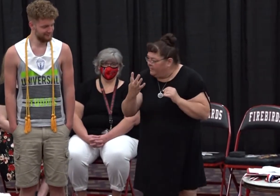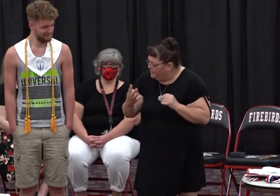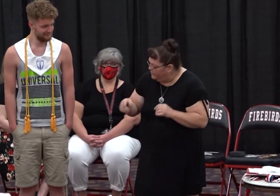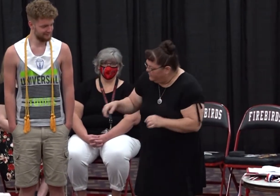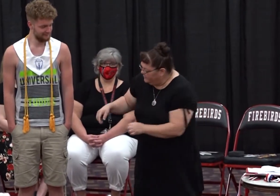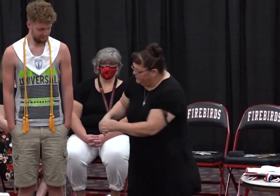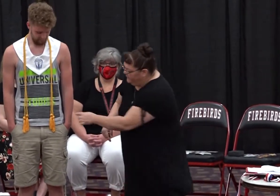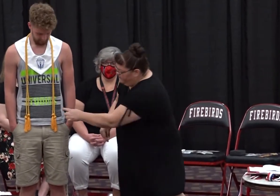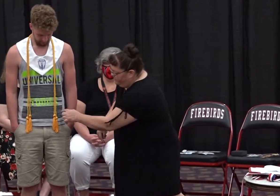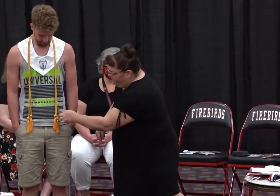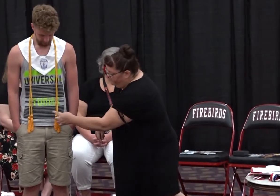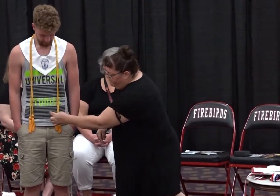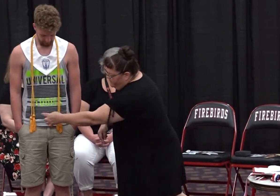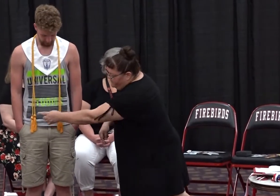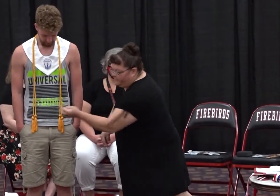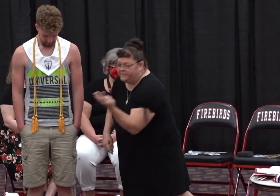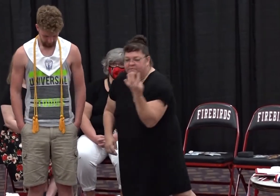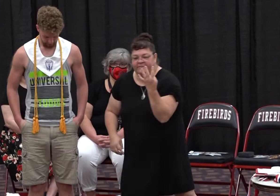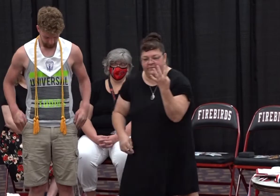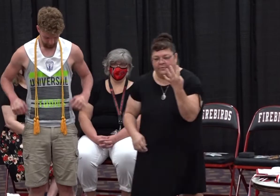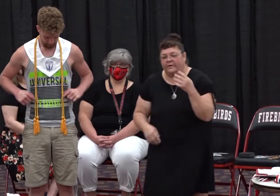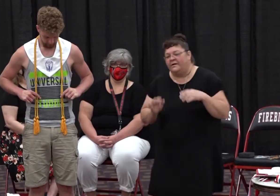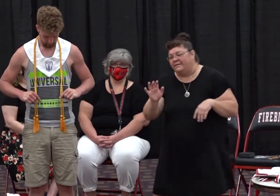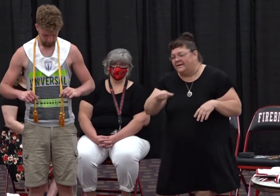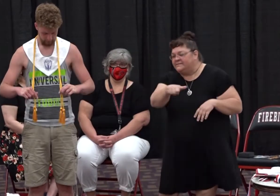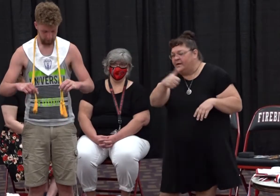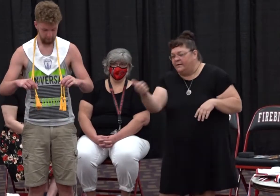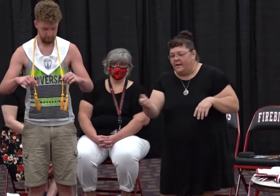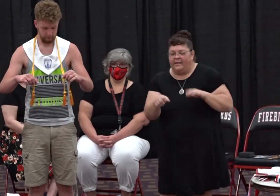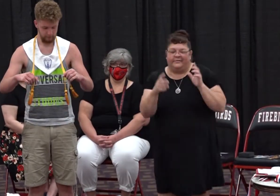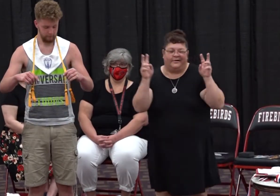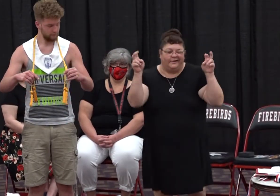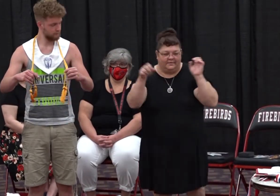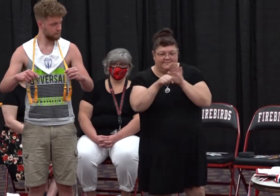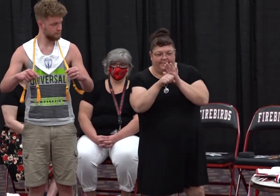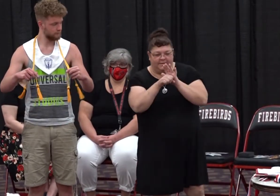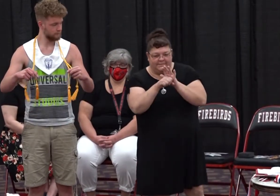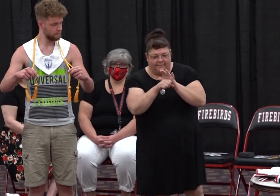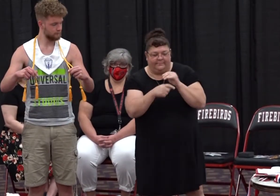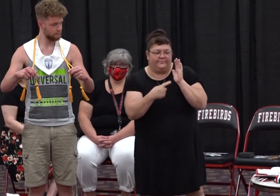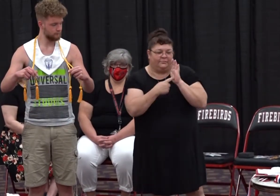And, if you see, there are four tassels on the cord.